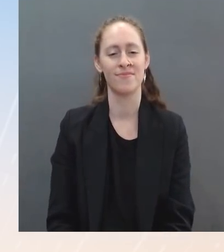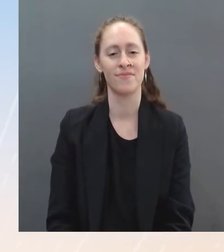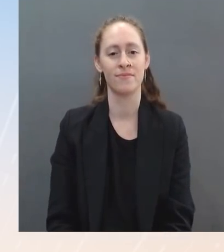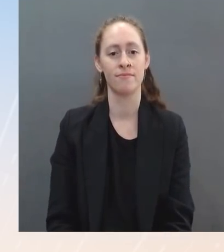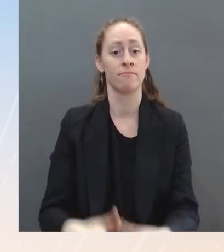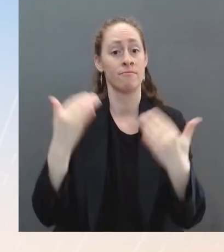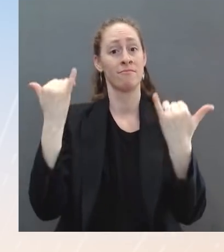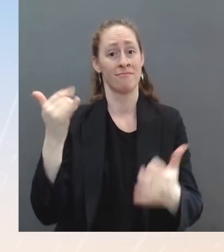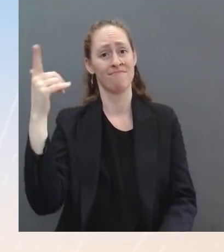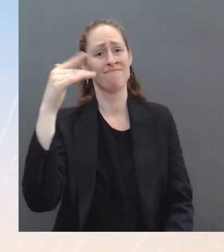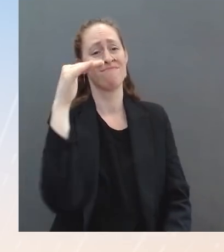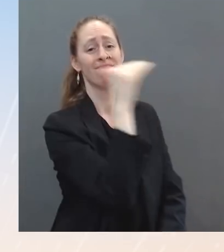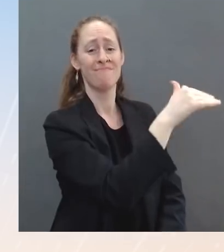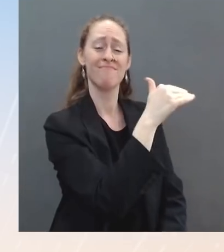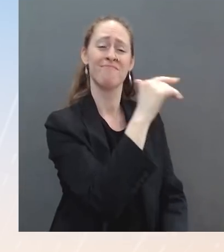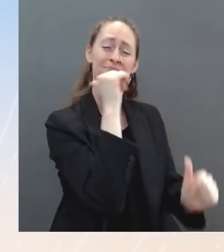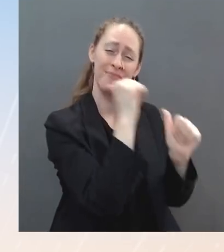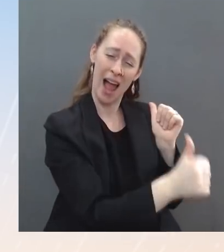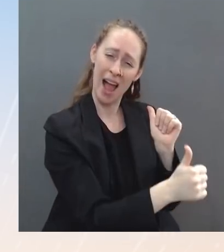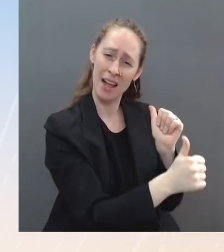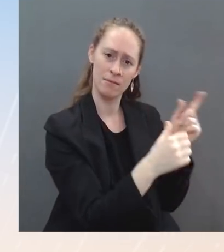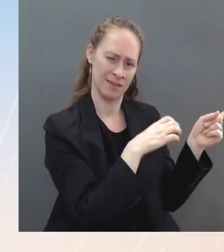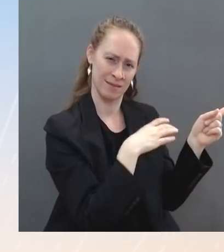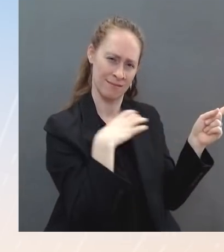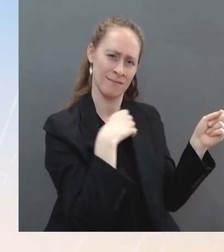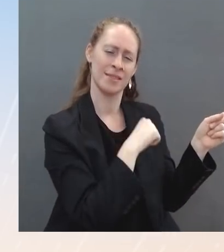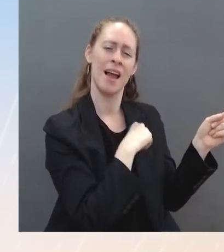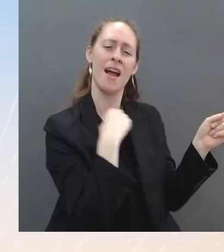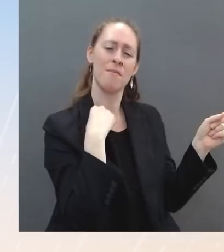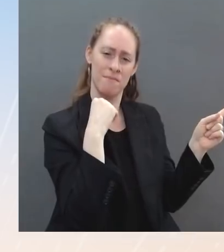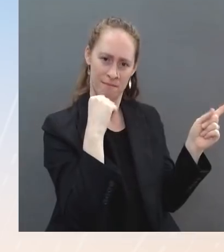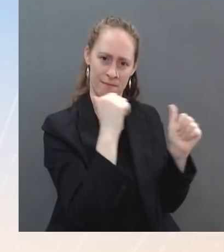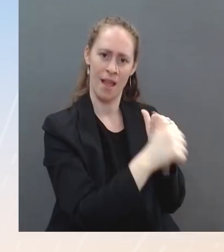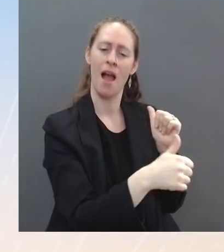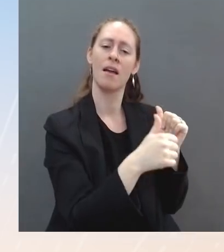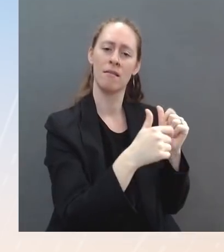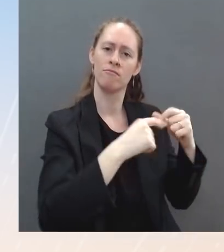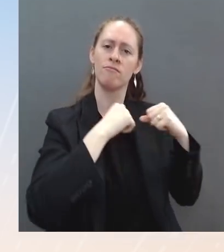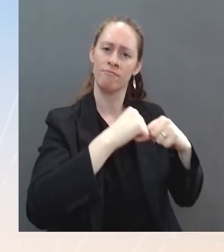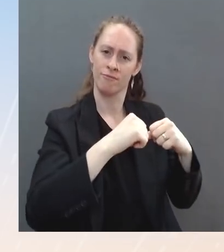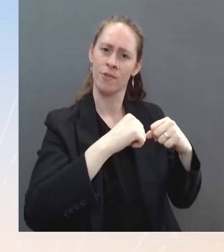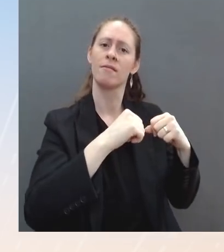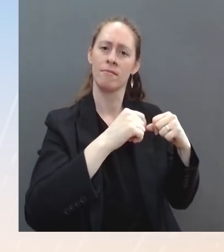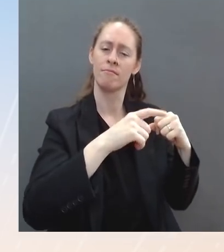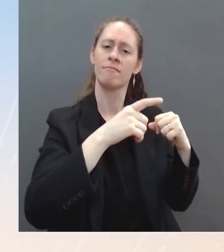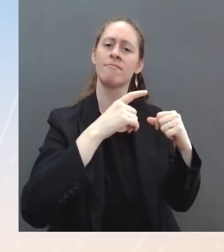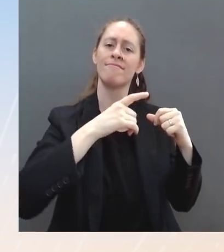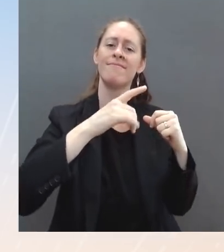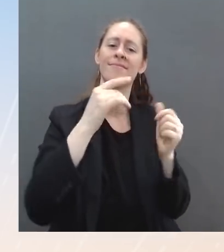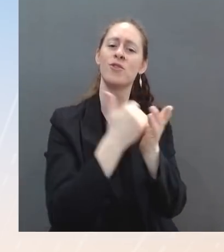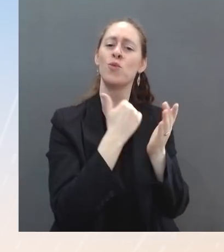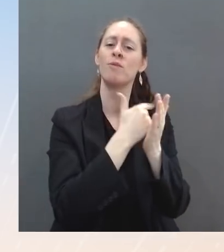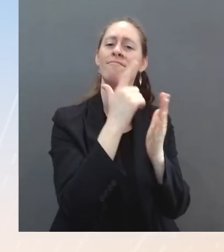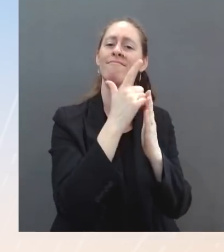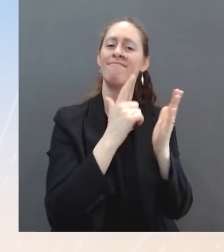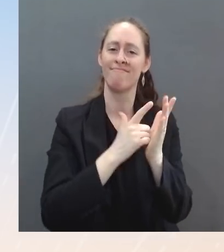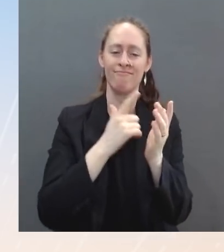to transgender and LGBTQI+ Americans. As the President told transgender Americans in his State of the Union Address,